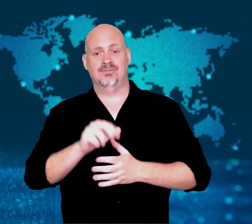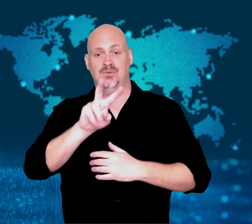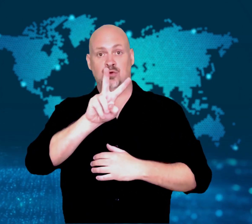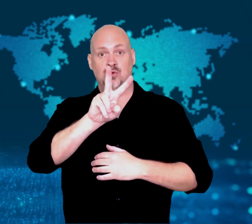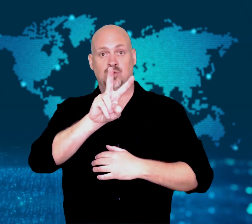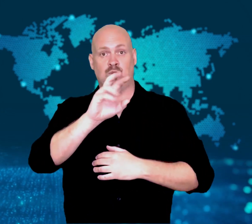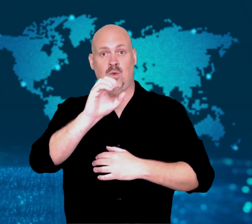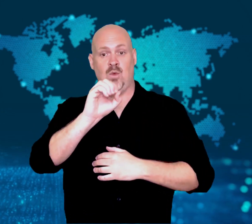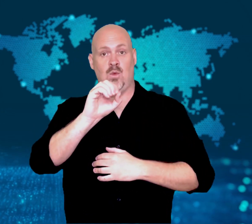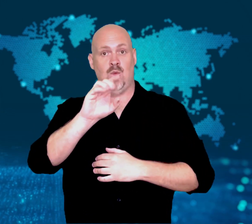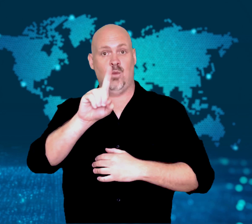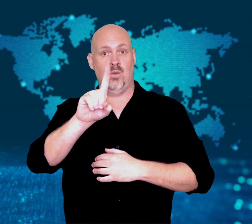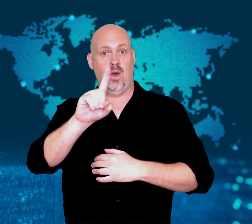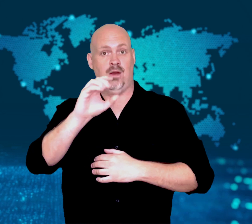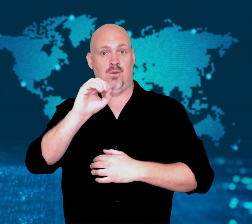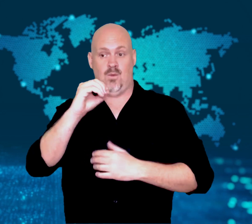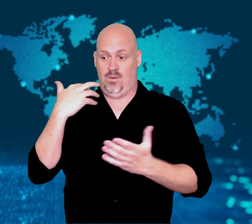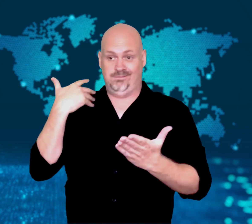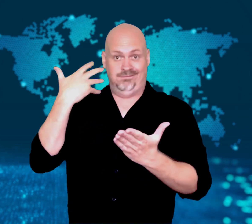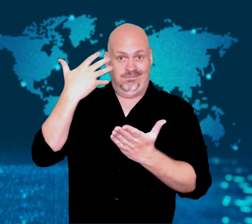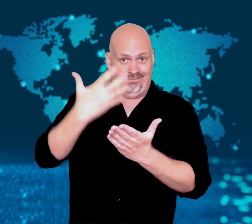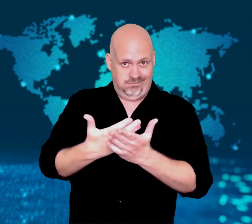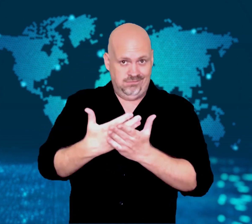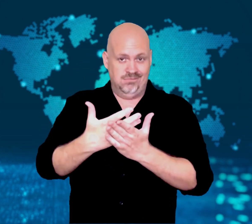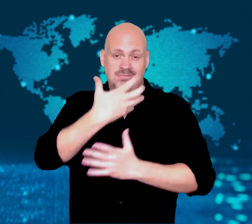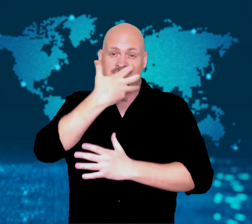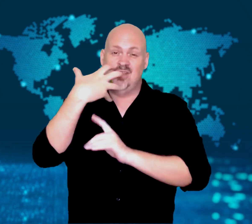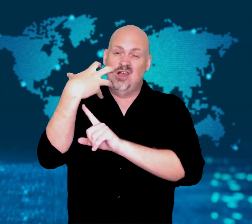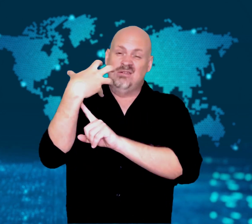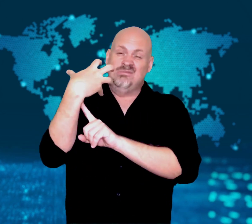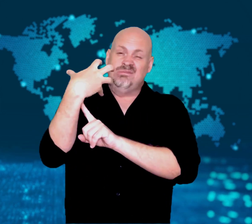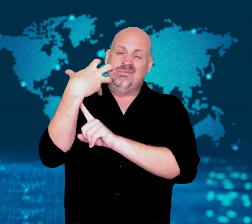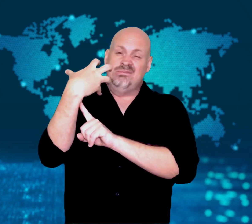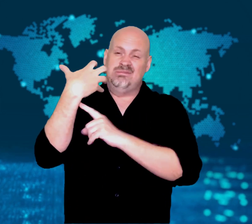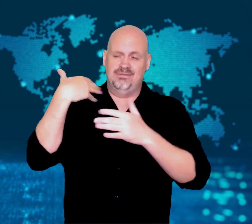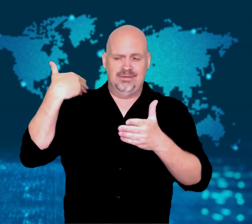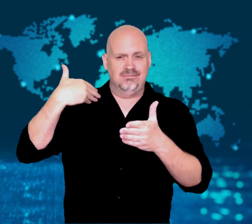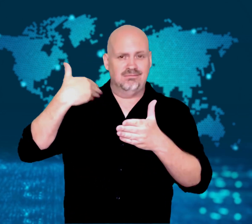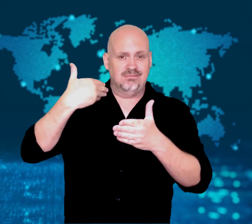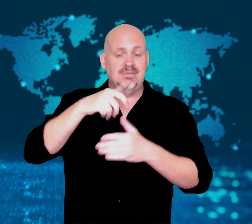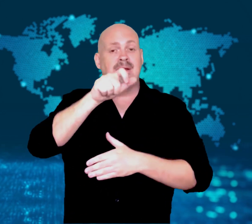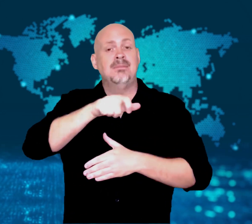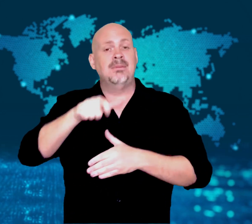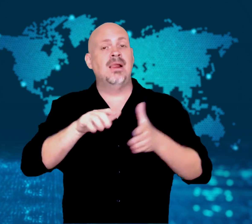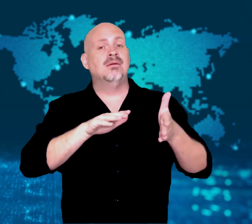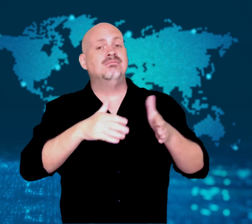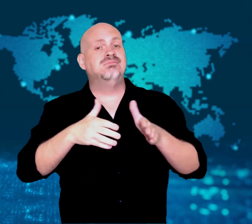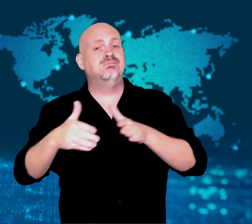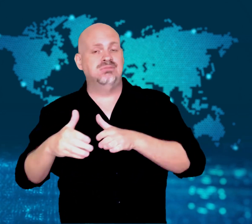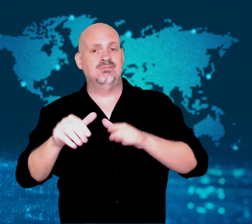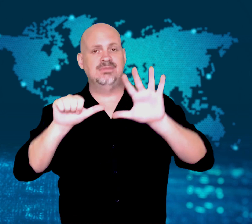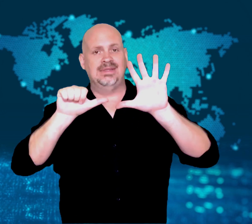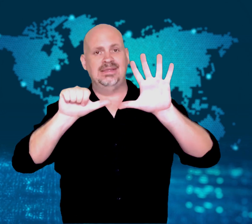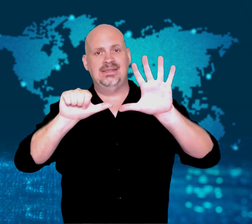Experts have explained that a person's body cannot function normally